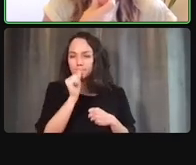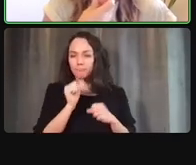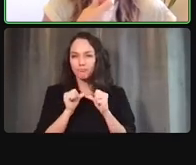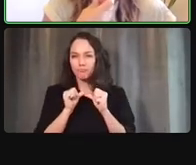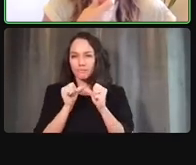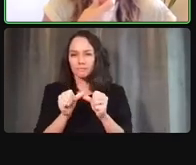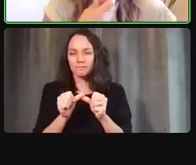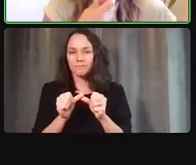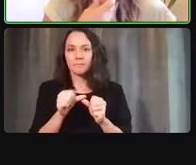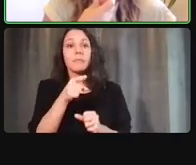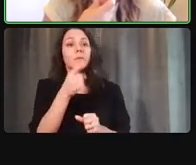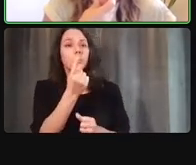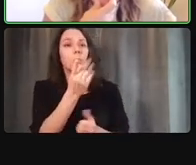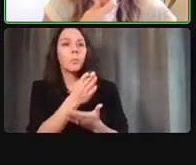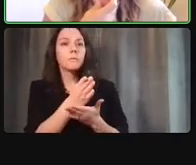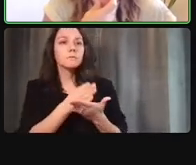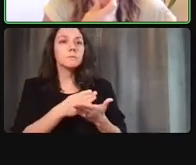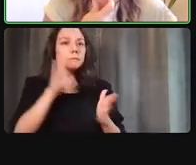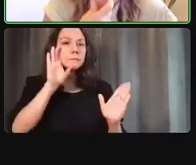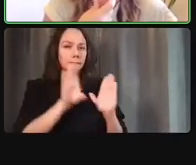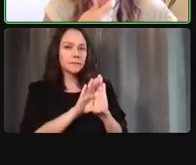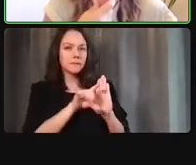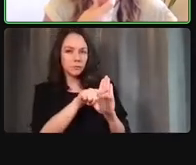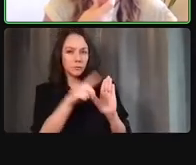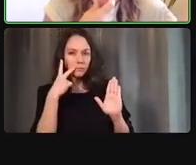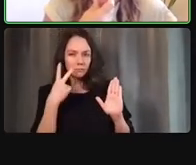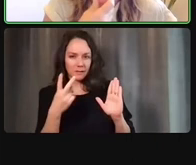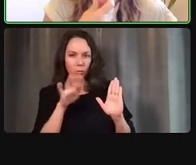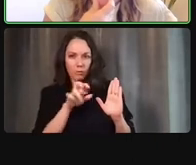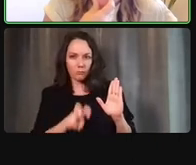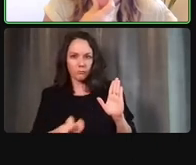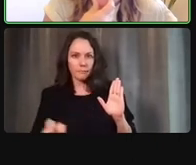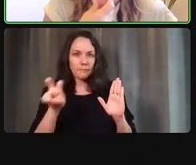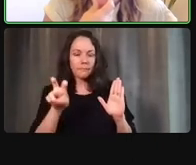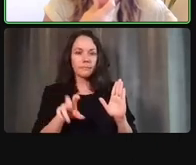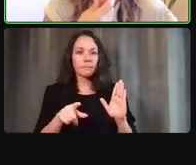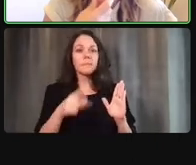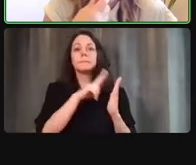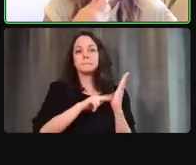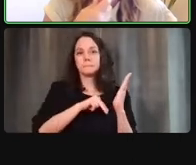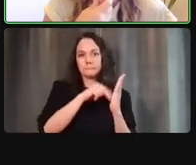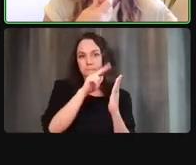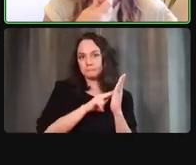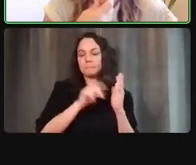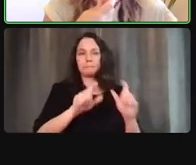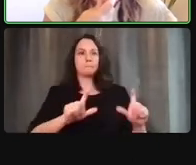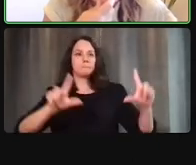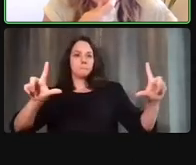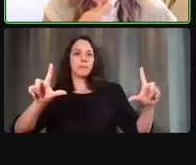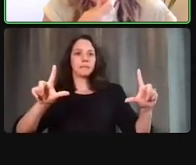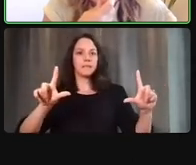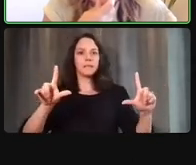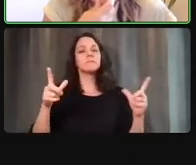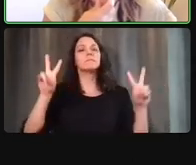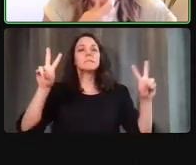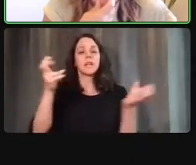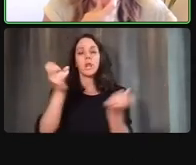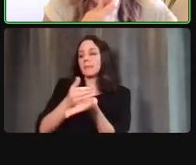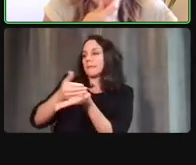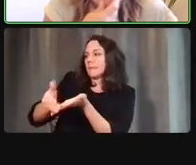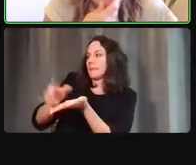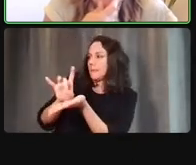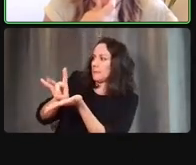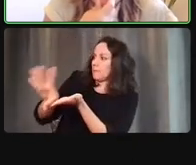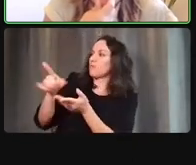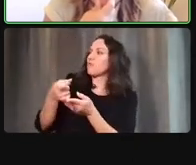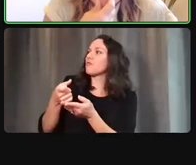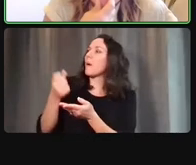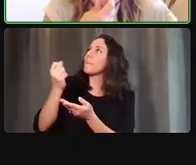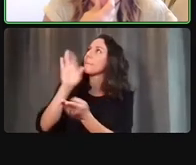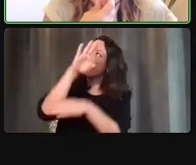And this is a painting by Daniel Fatangan, the expulsion from paradise from 1650.